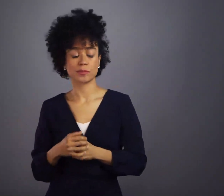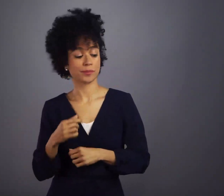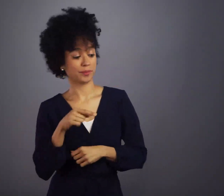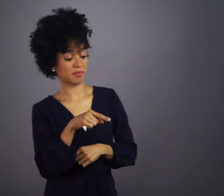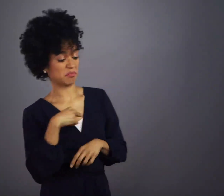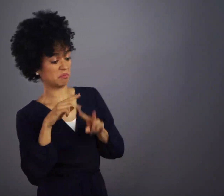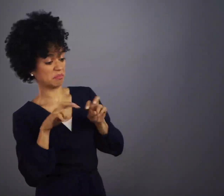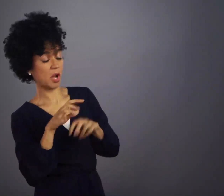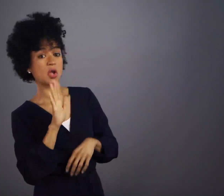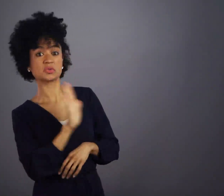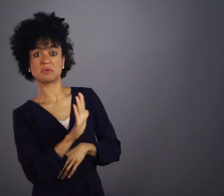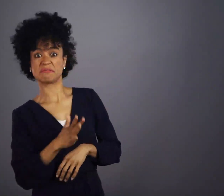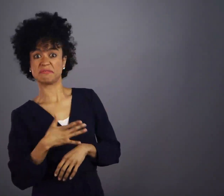begin to dominate them.